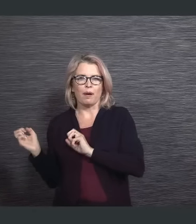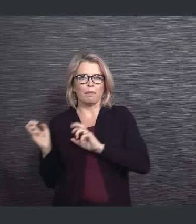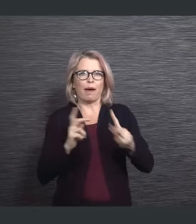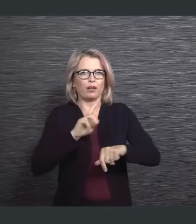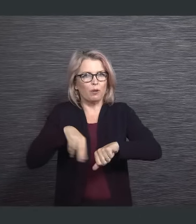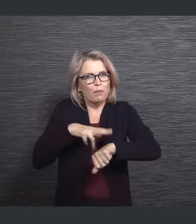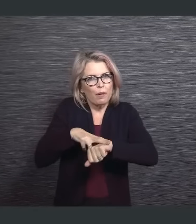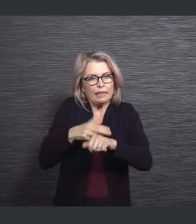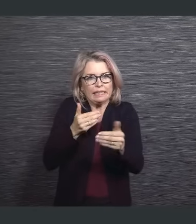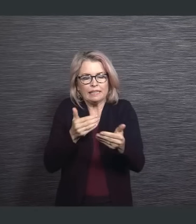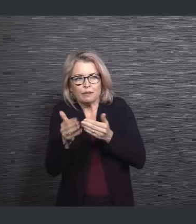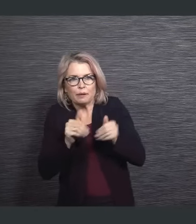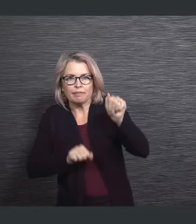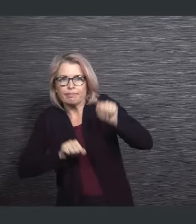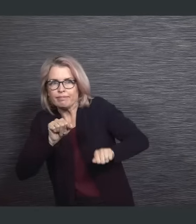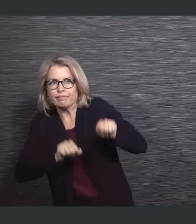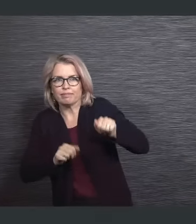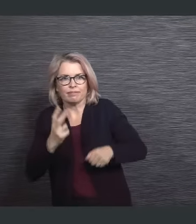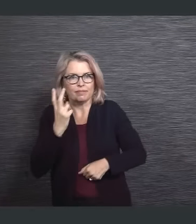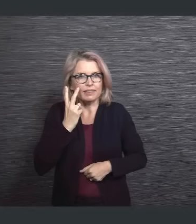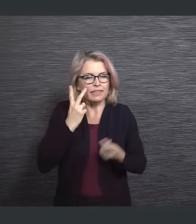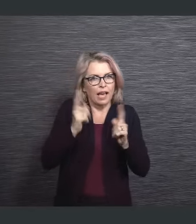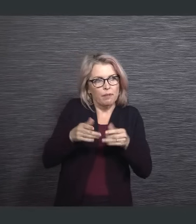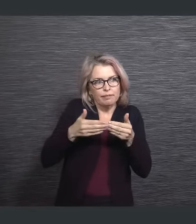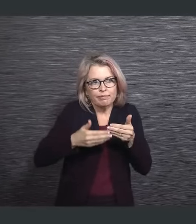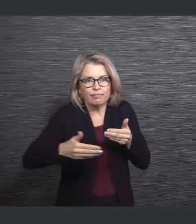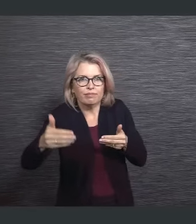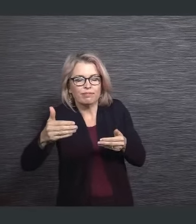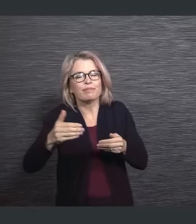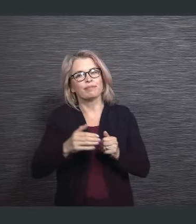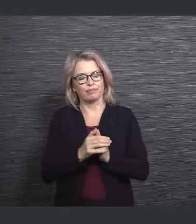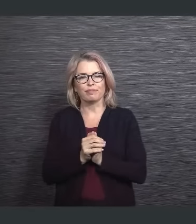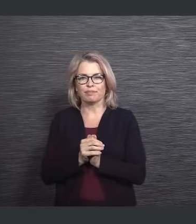despite uncertain times.